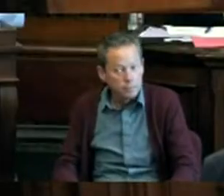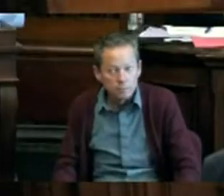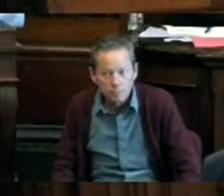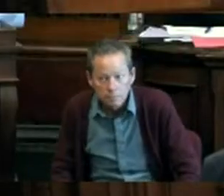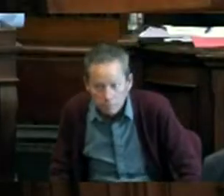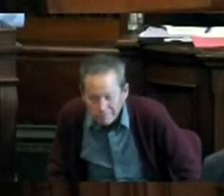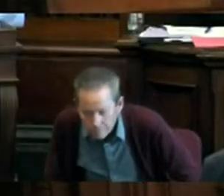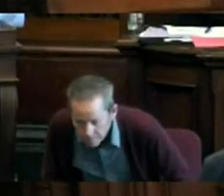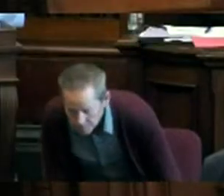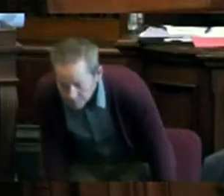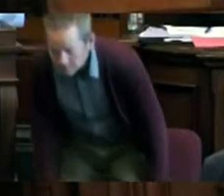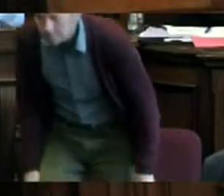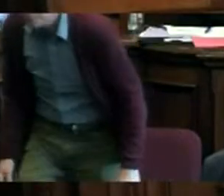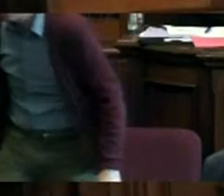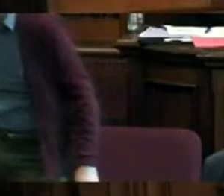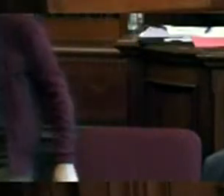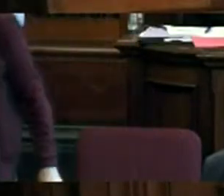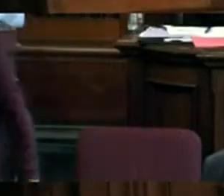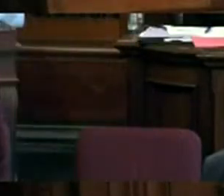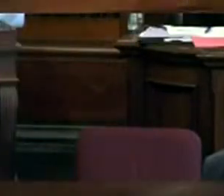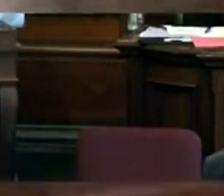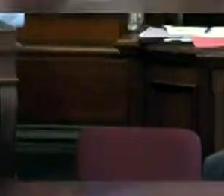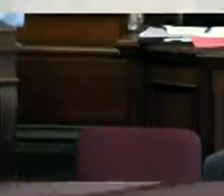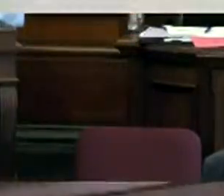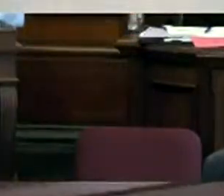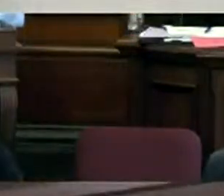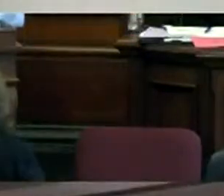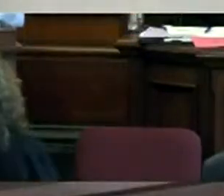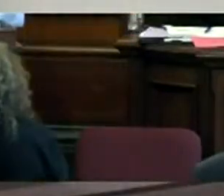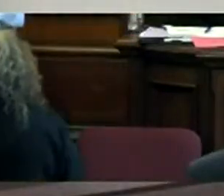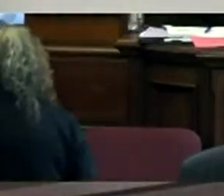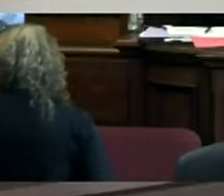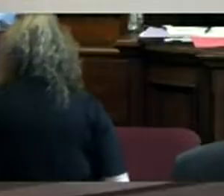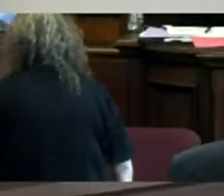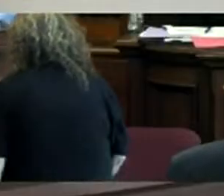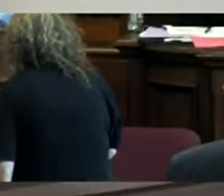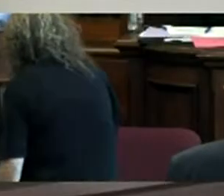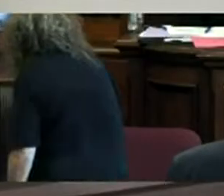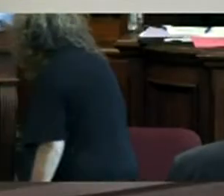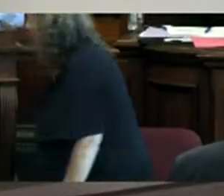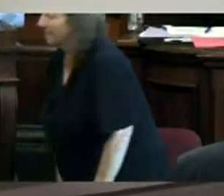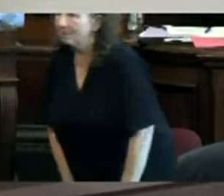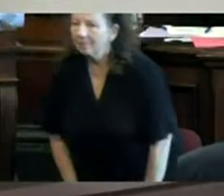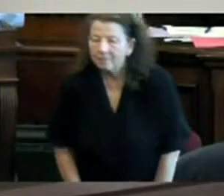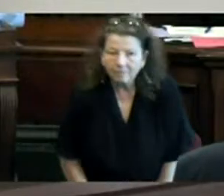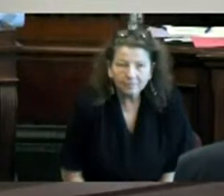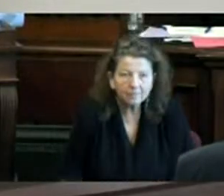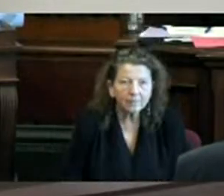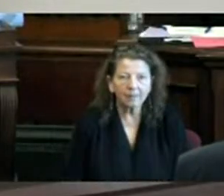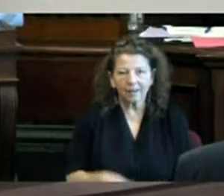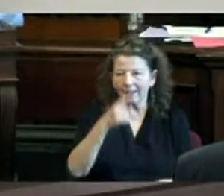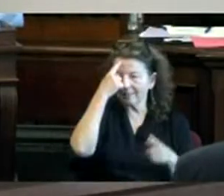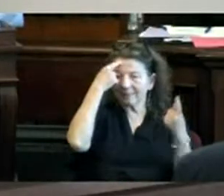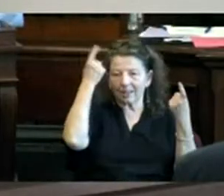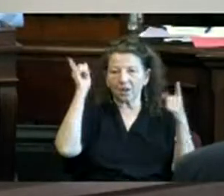that. That will be dealt with nicely. Council vice president.